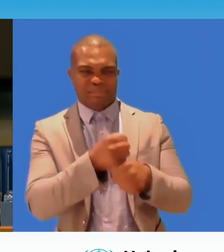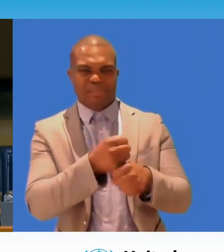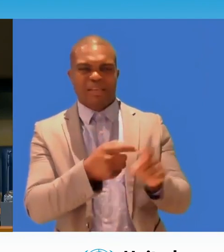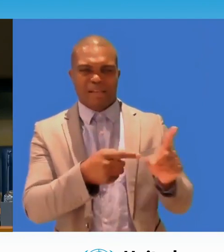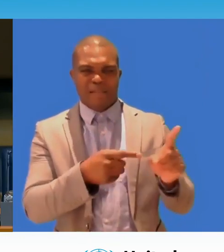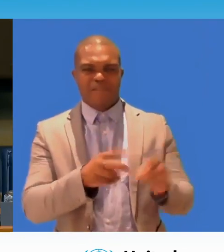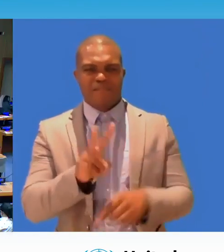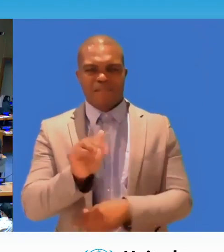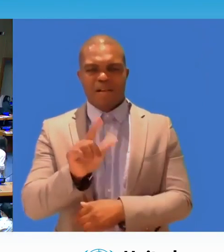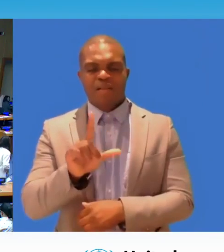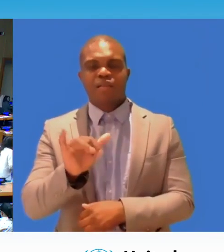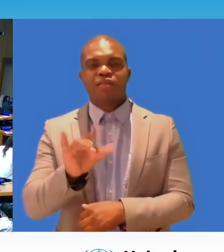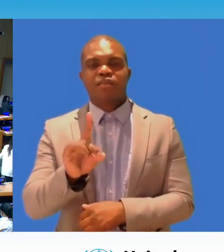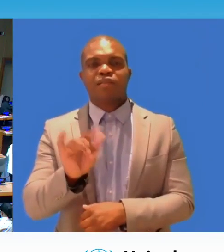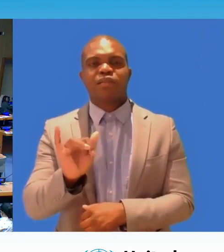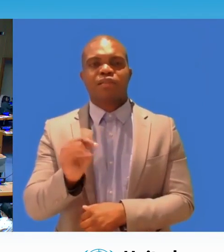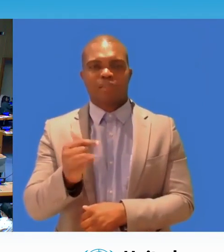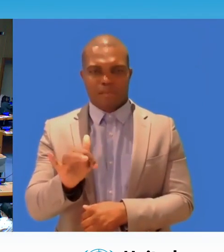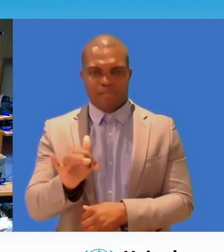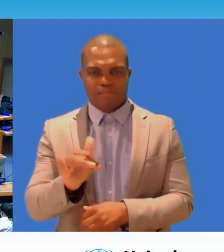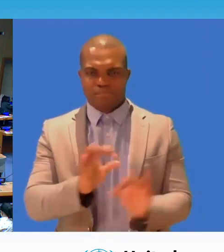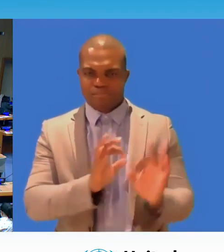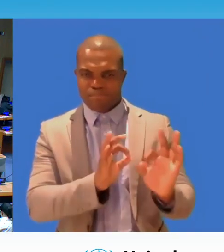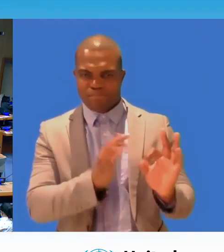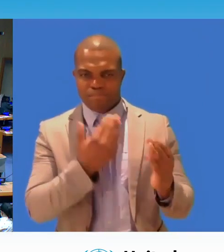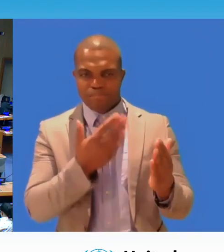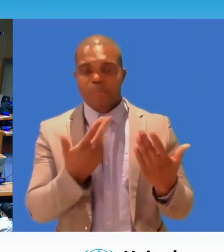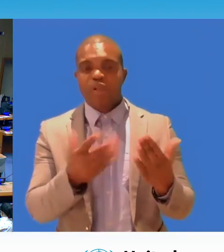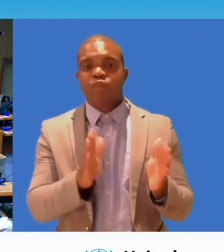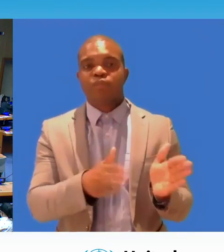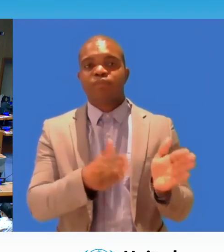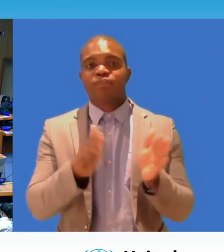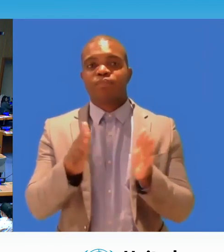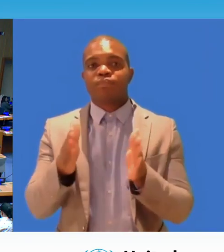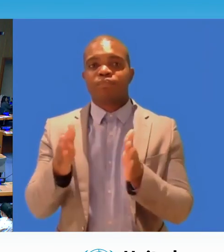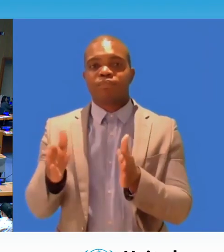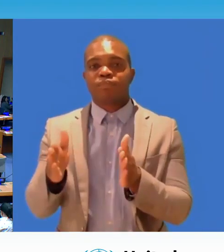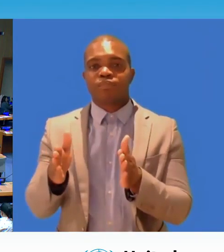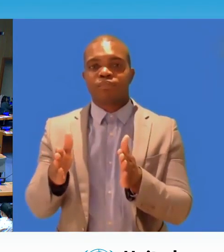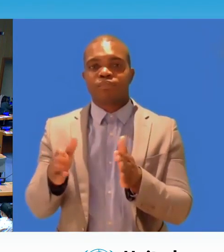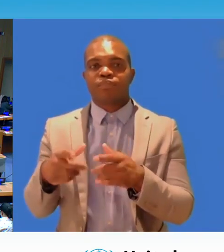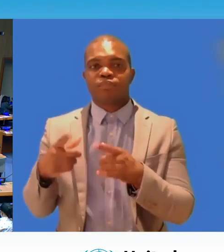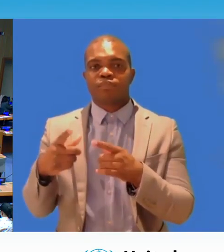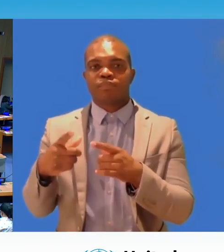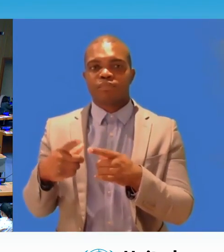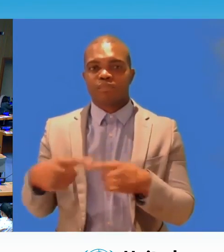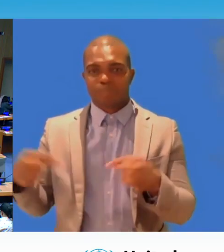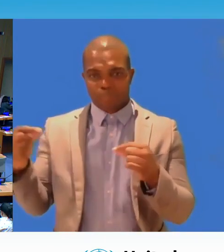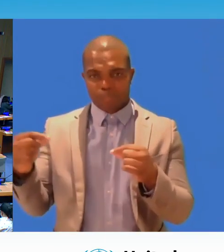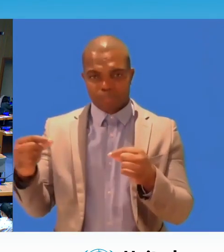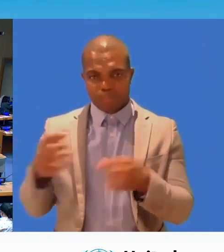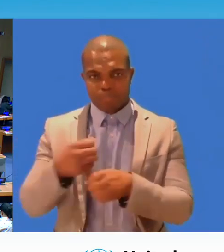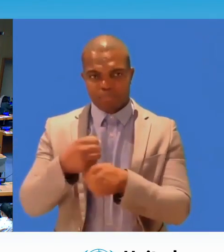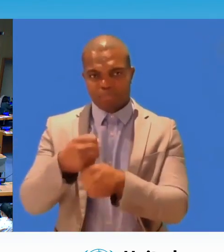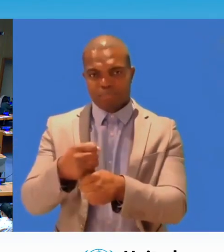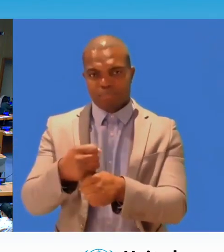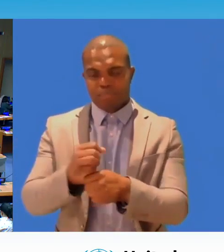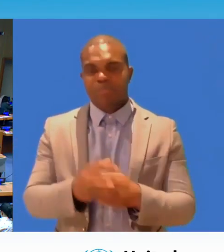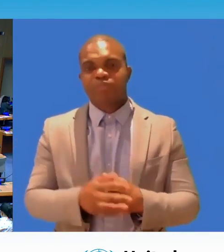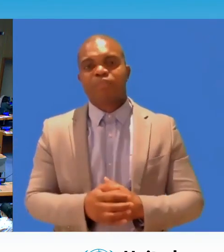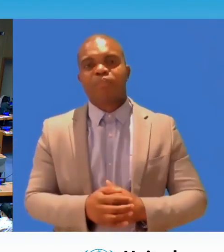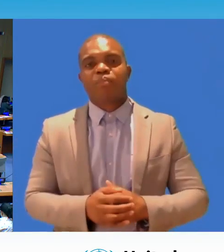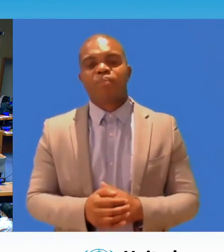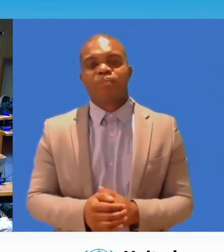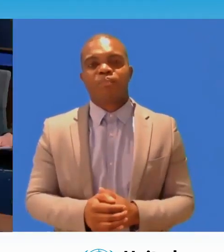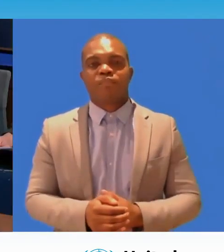Japan Mr President and distinguished guests I would first like to express my appreciation to